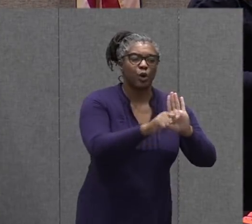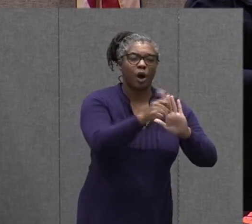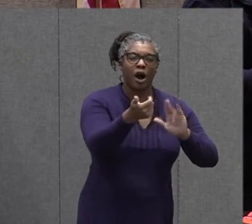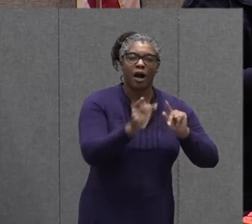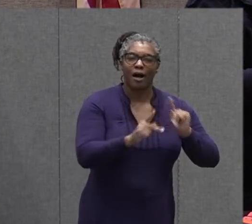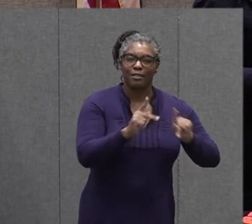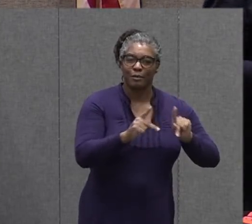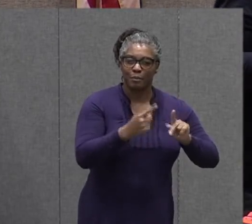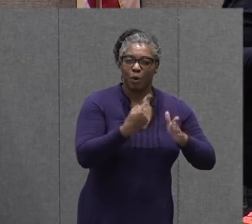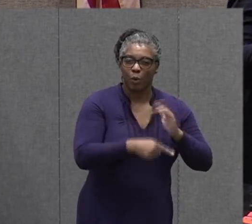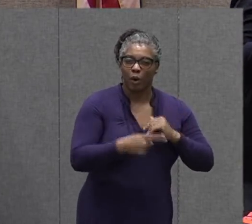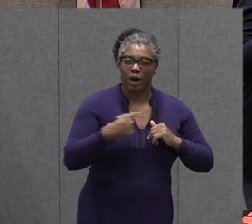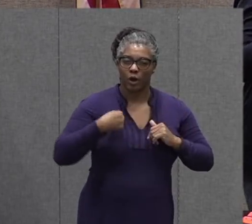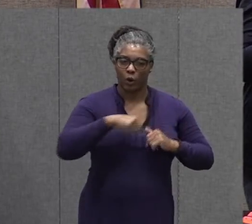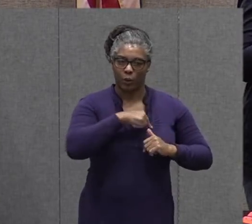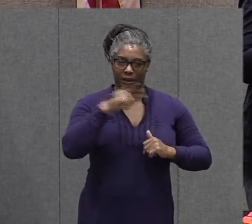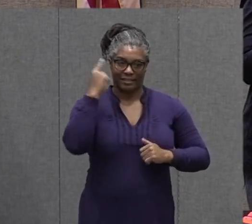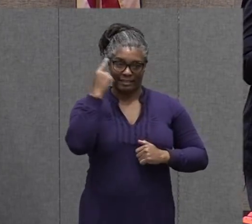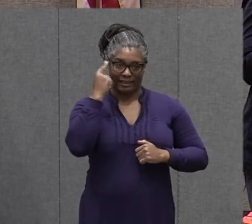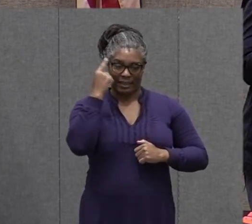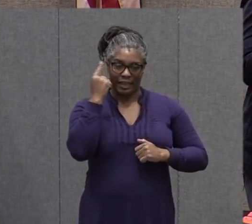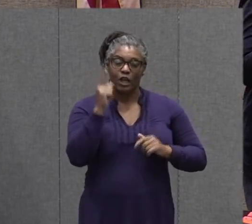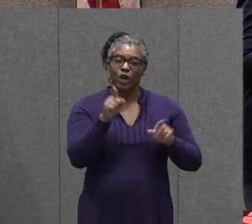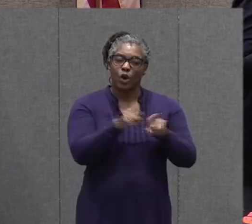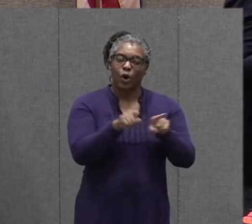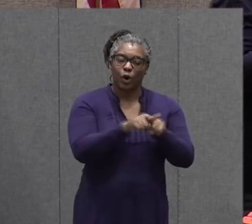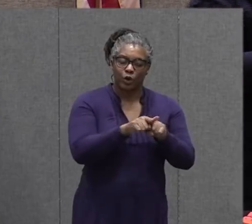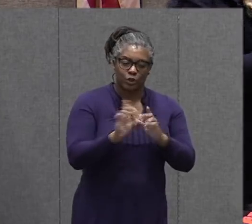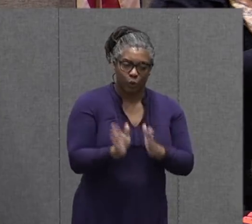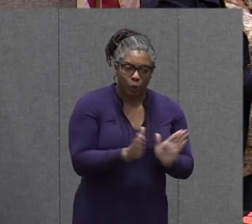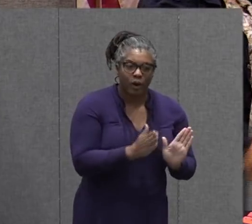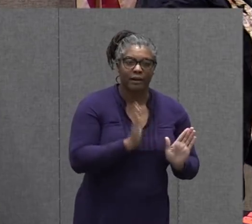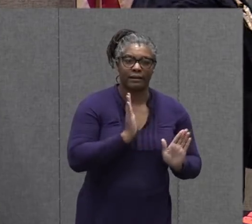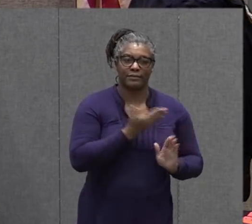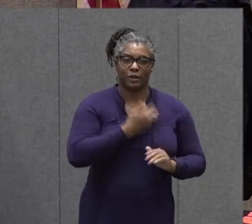So, we are doing our two column notes again. I have an example back here.